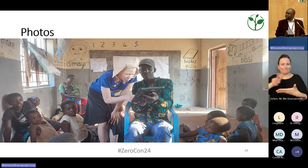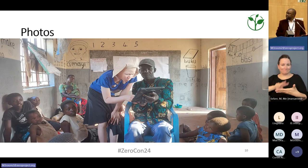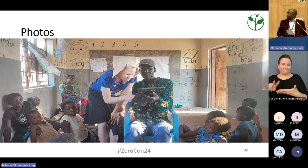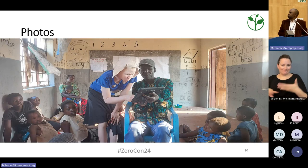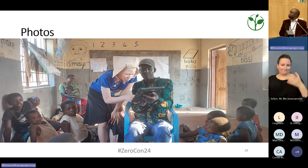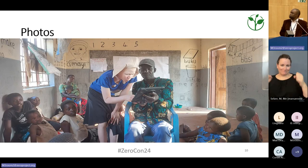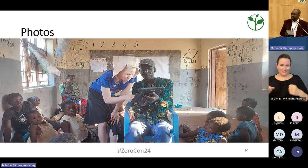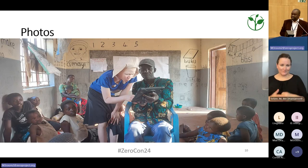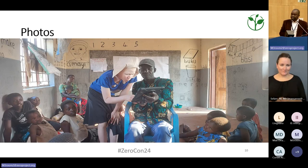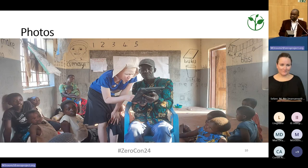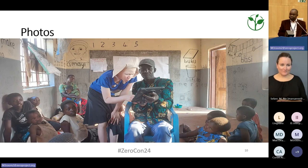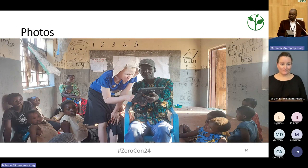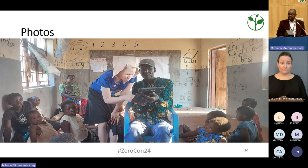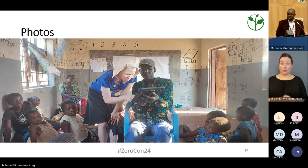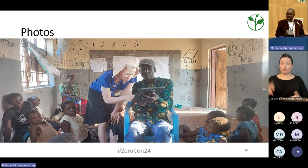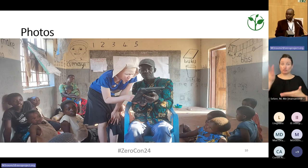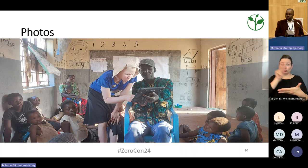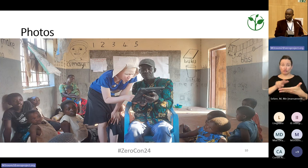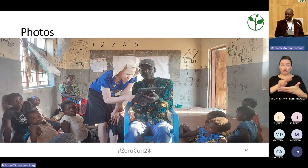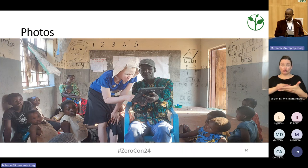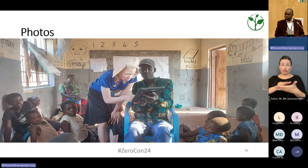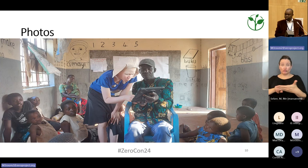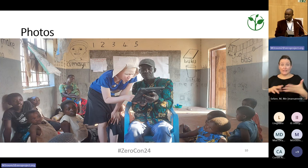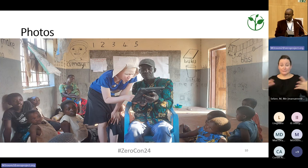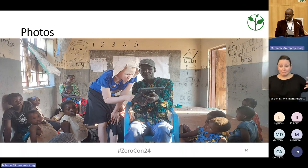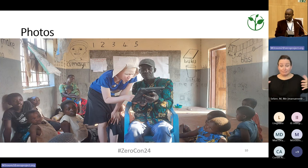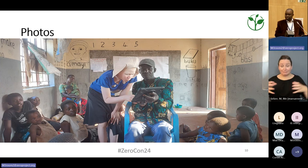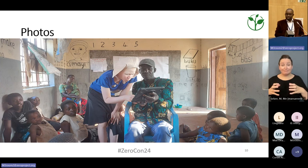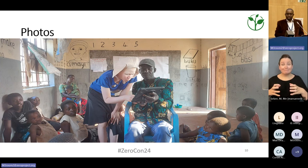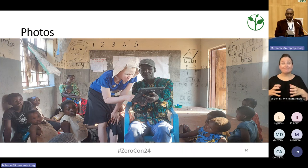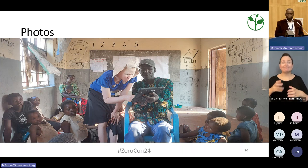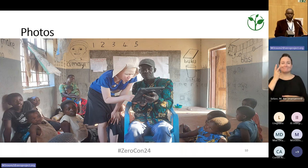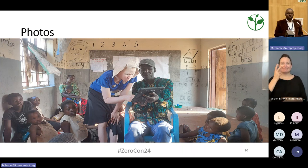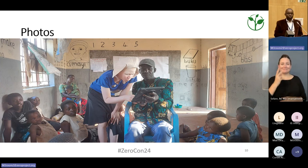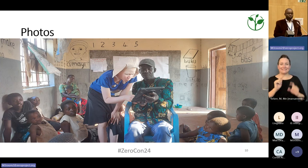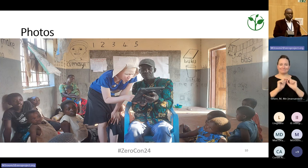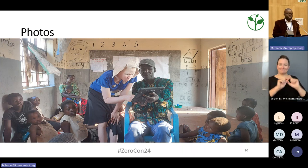reading groups like that. And one of the children that you see they could not use